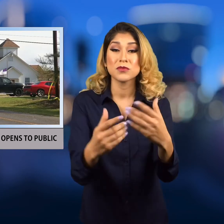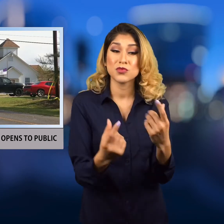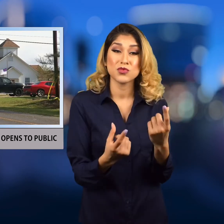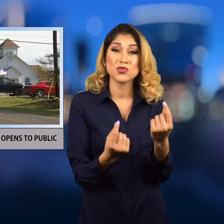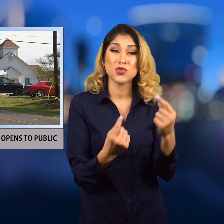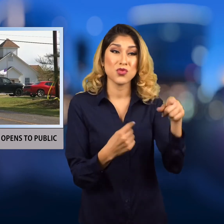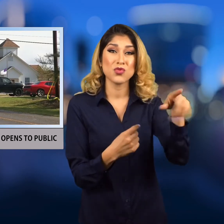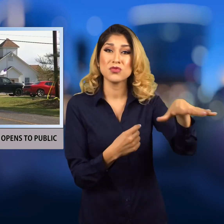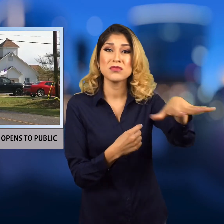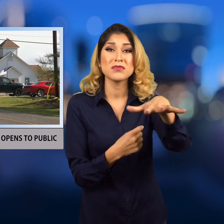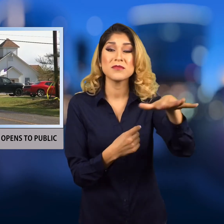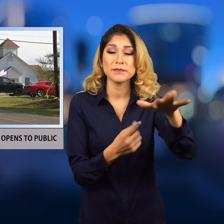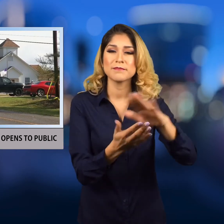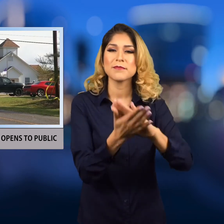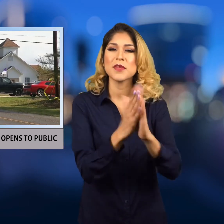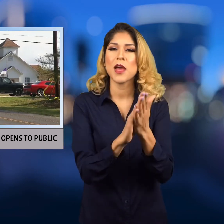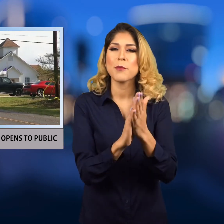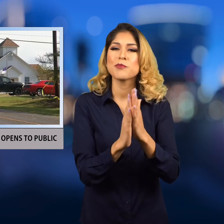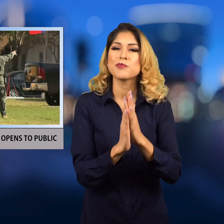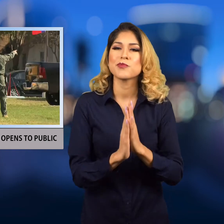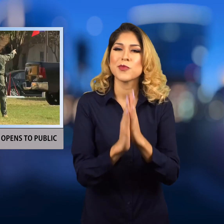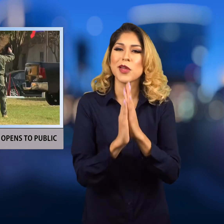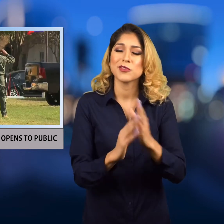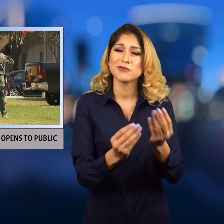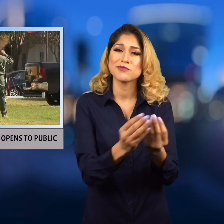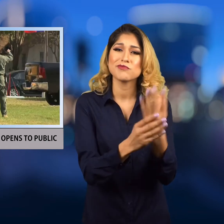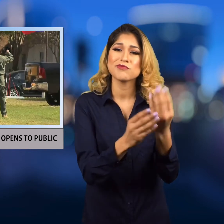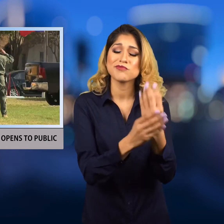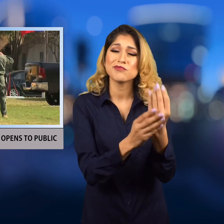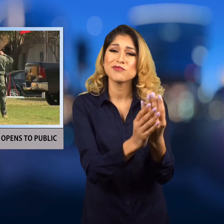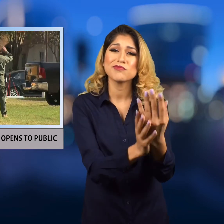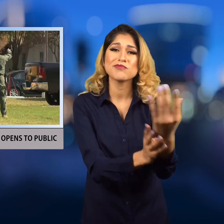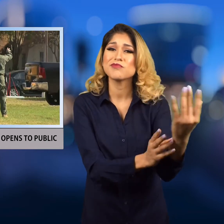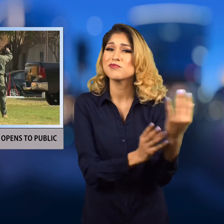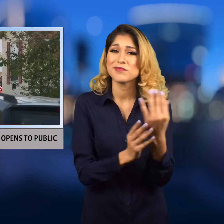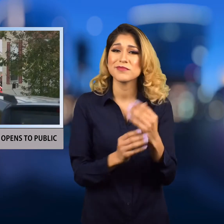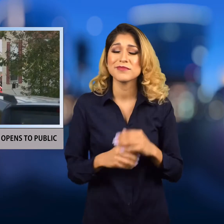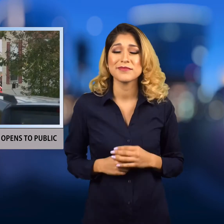He plans on planting a prayer garden on the land once the church is gone.